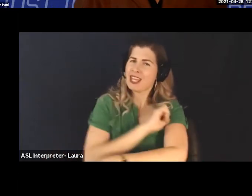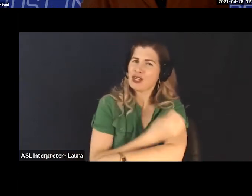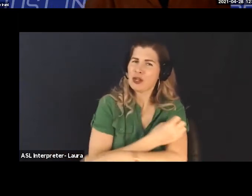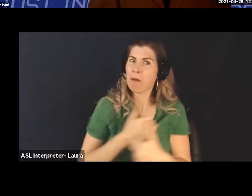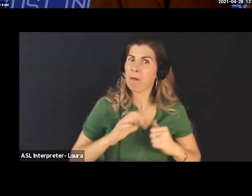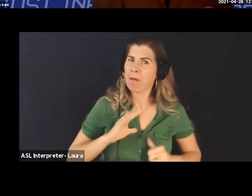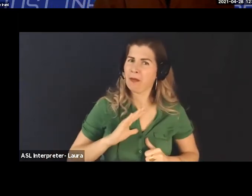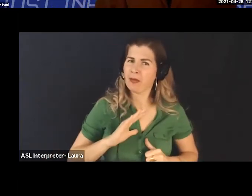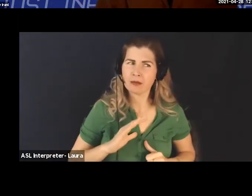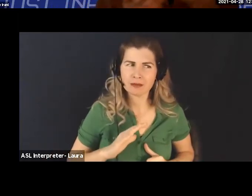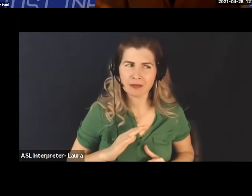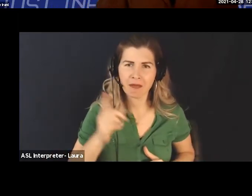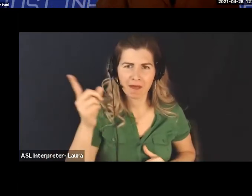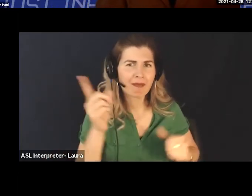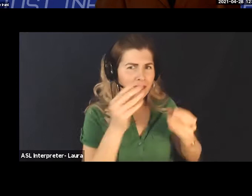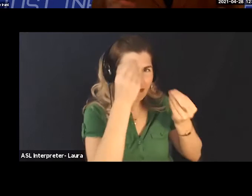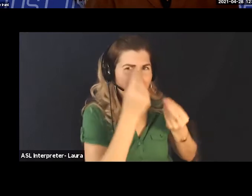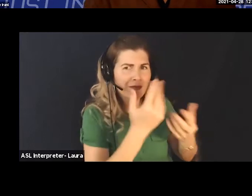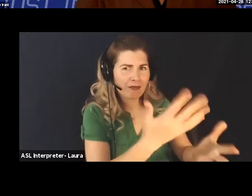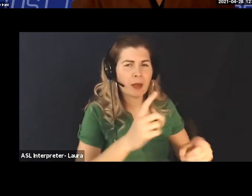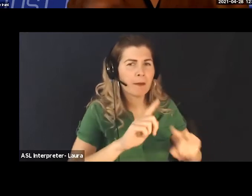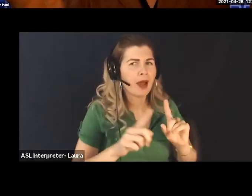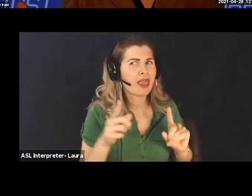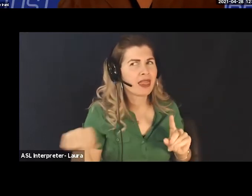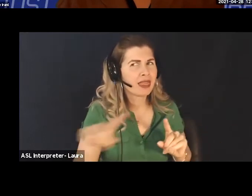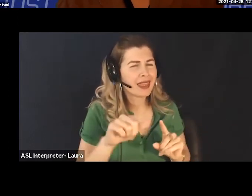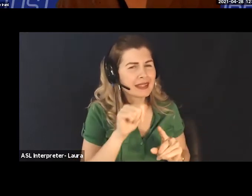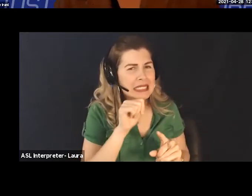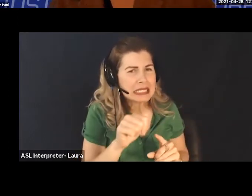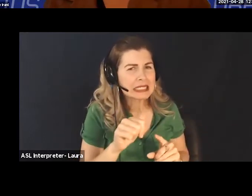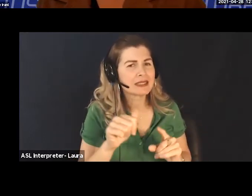city council and city council did not discuss publicly, at least in the recordings that I watched,